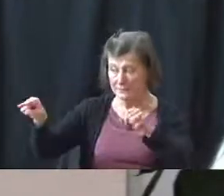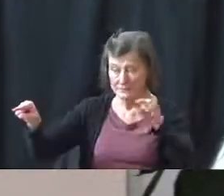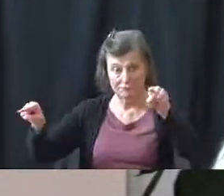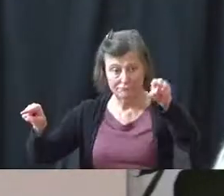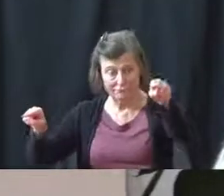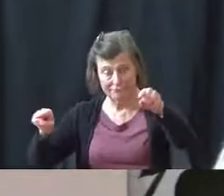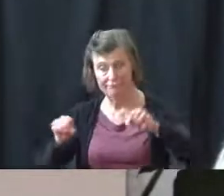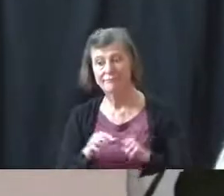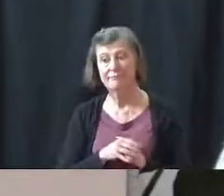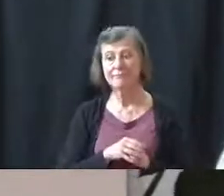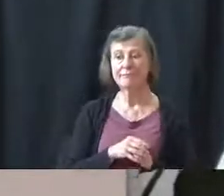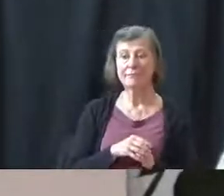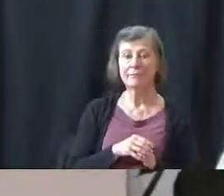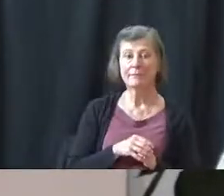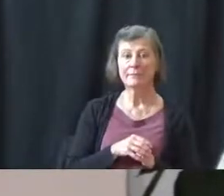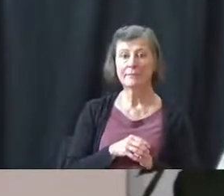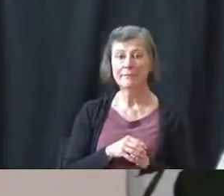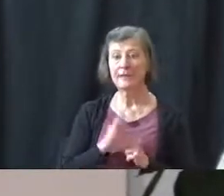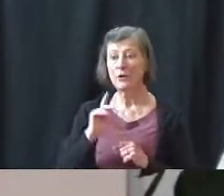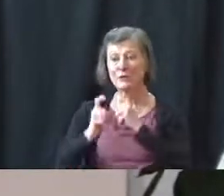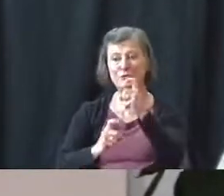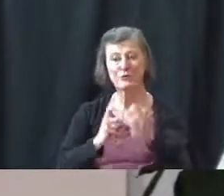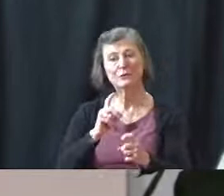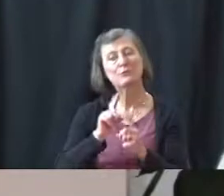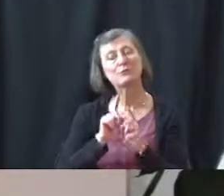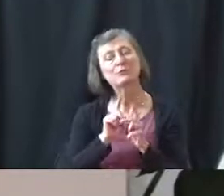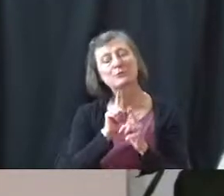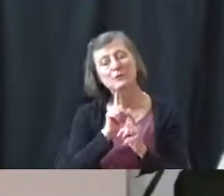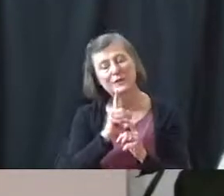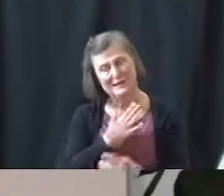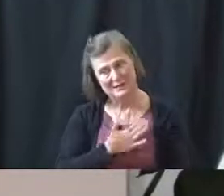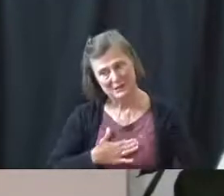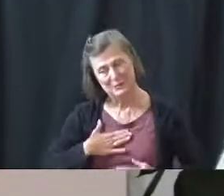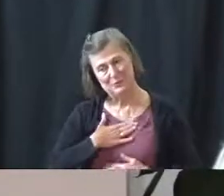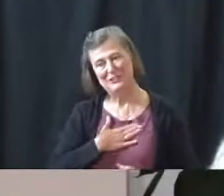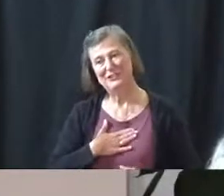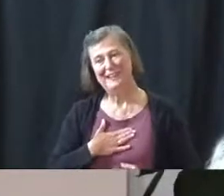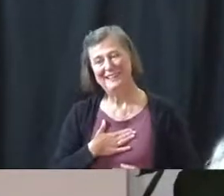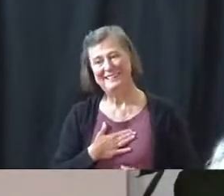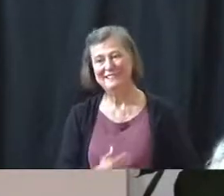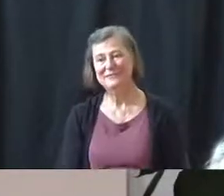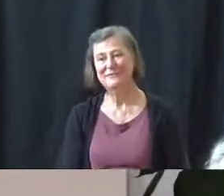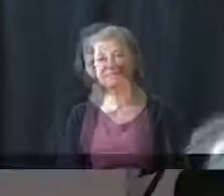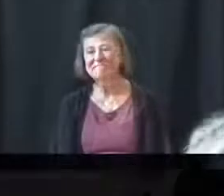And, your generosity is greatly appreciated.